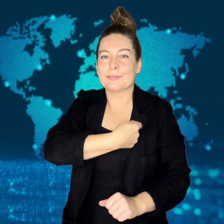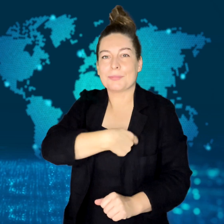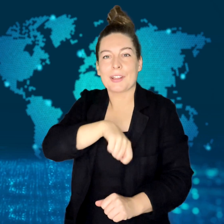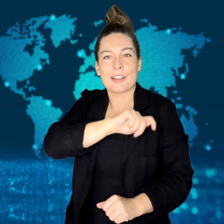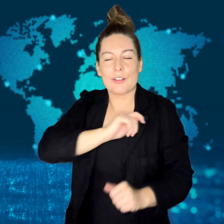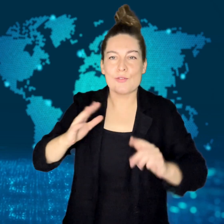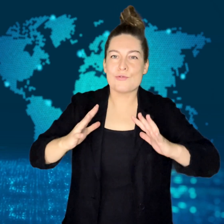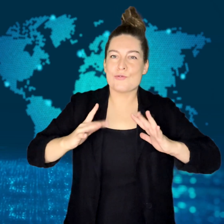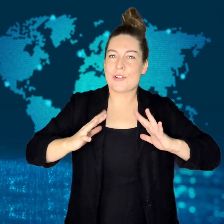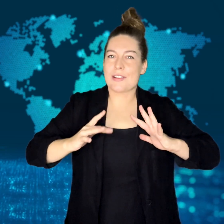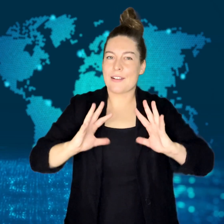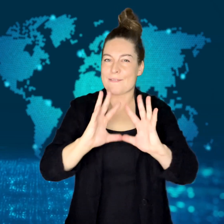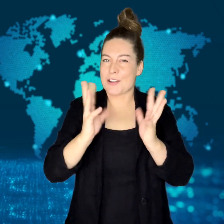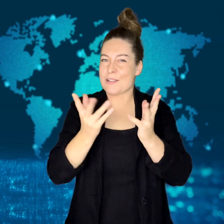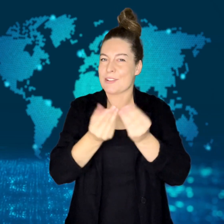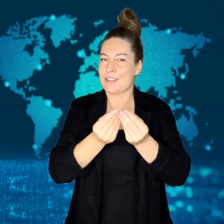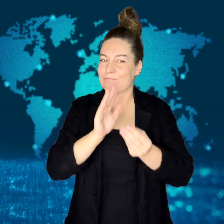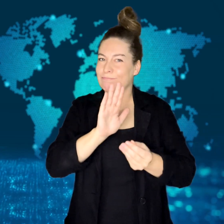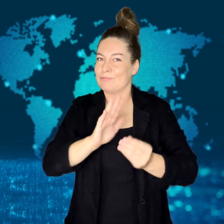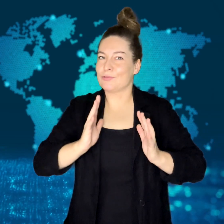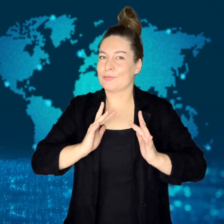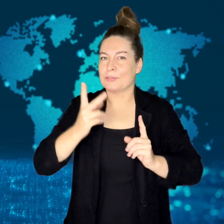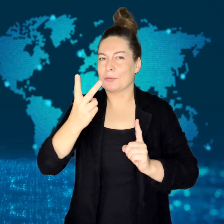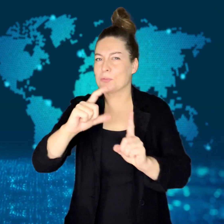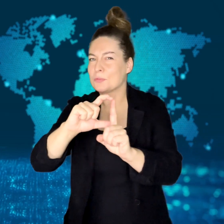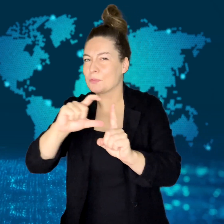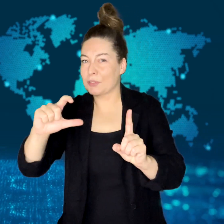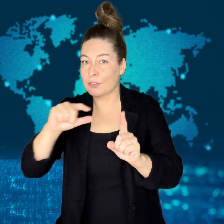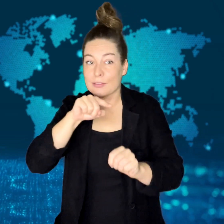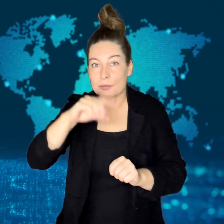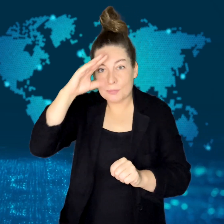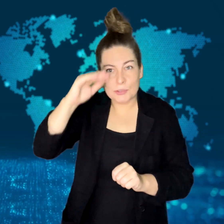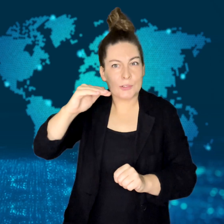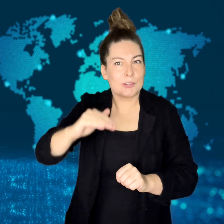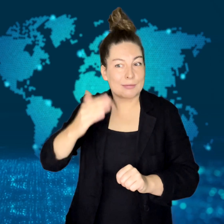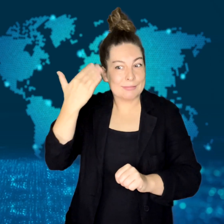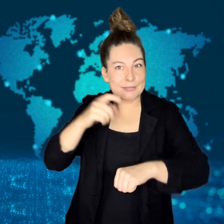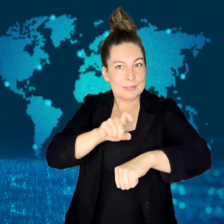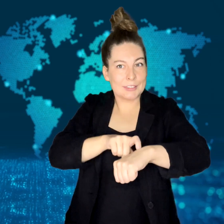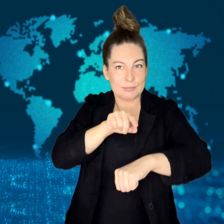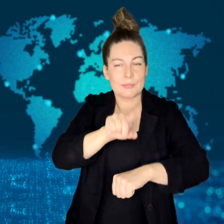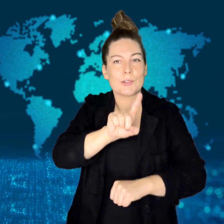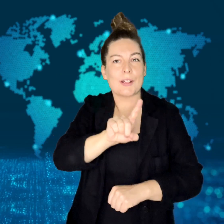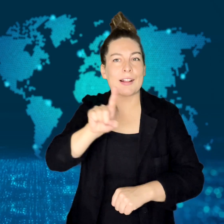he was 11 years old. Alex was found by a delivery driver